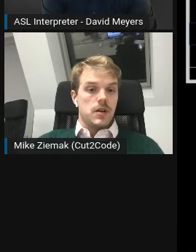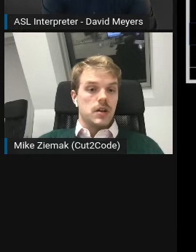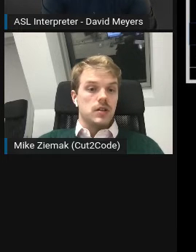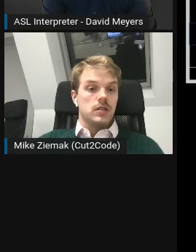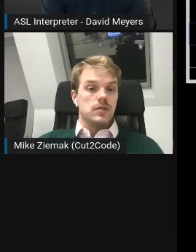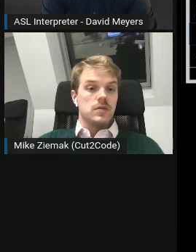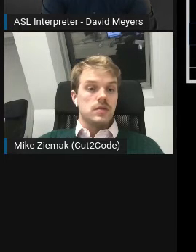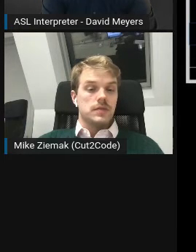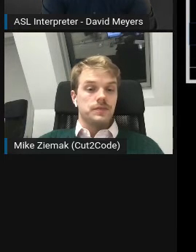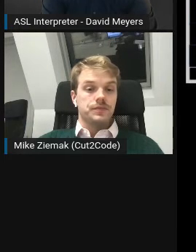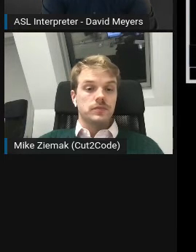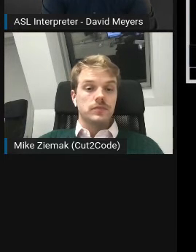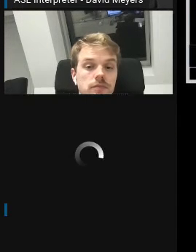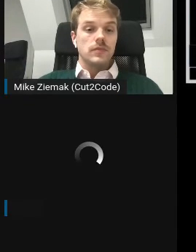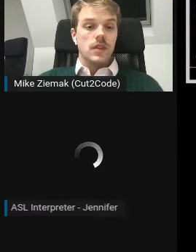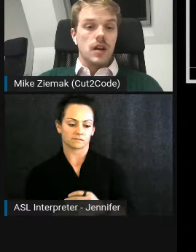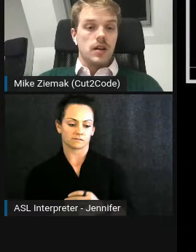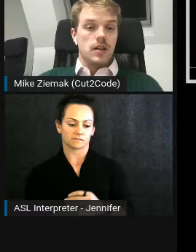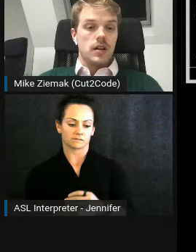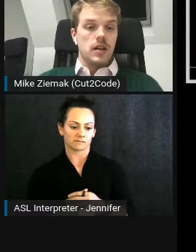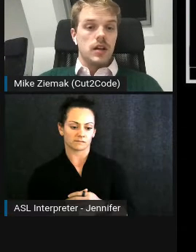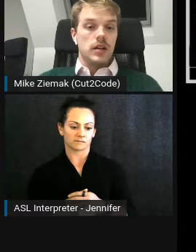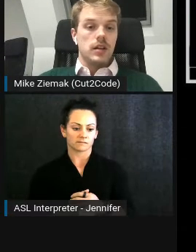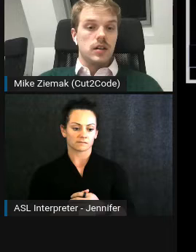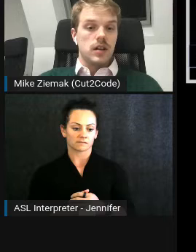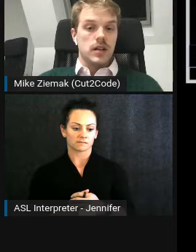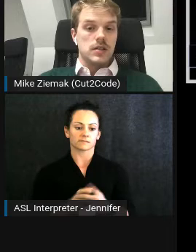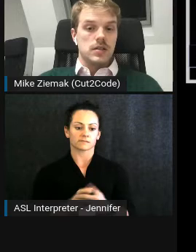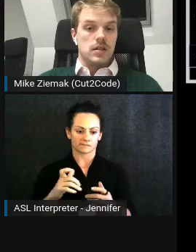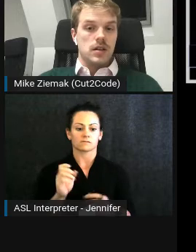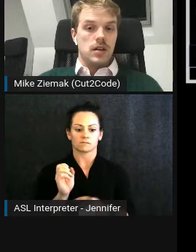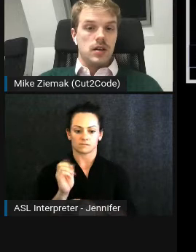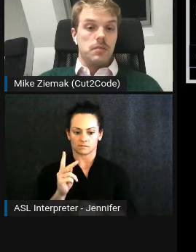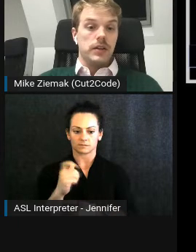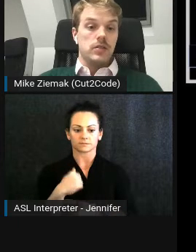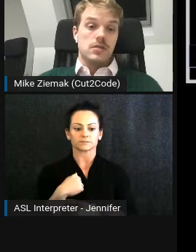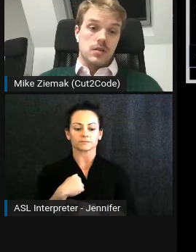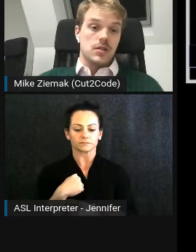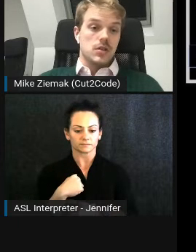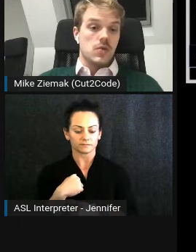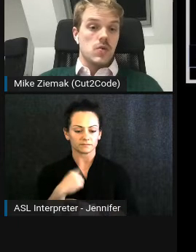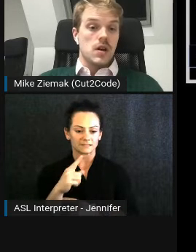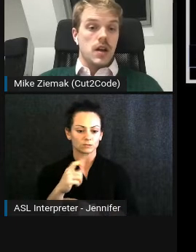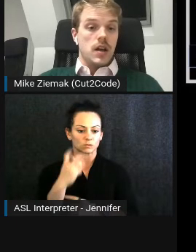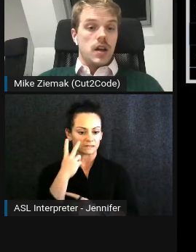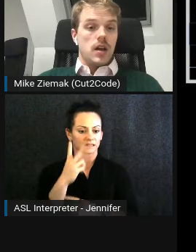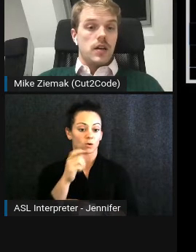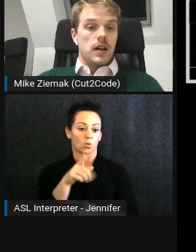Mark titles, highlight things, and buttons. This is cool.